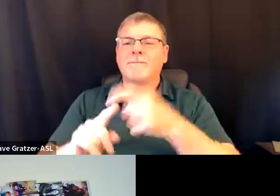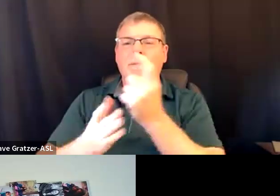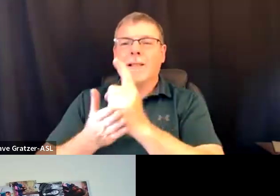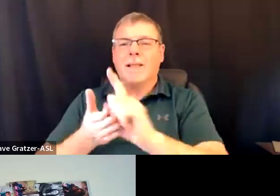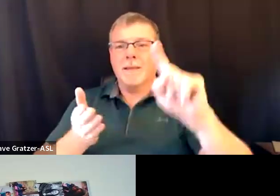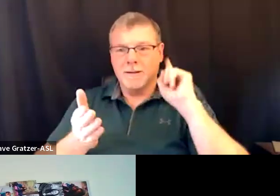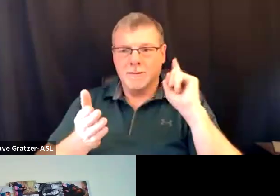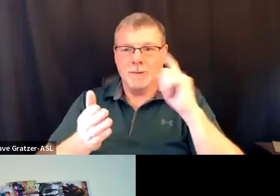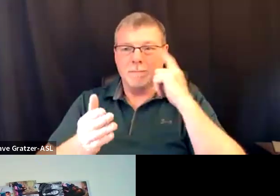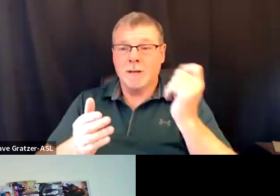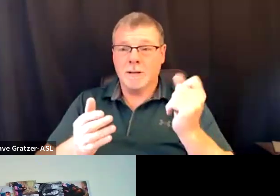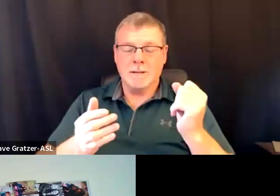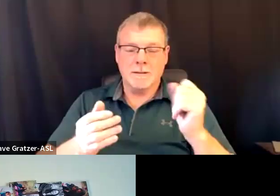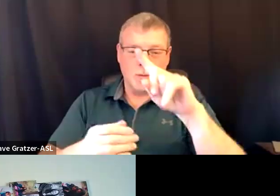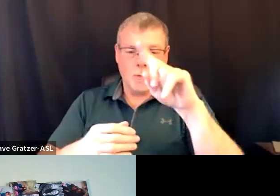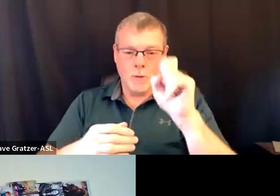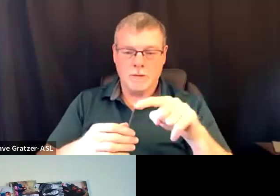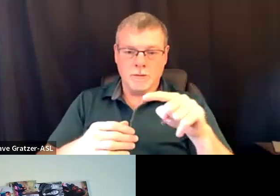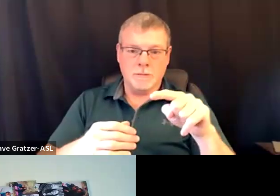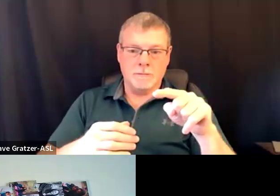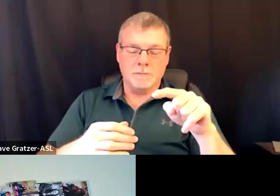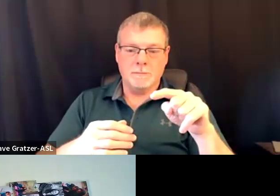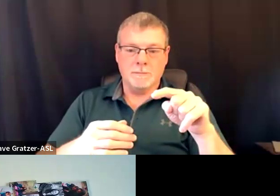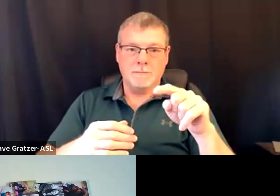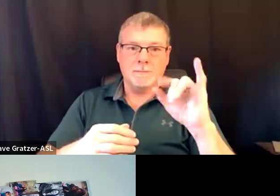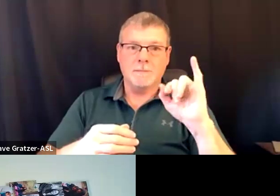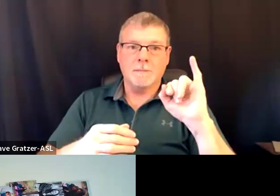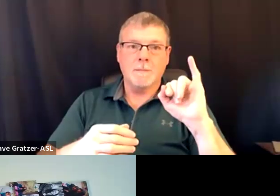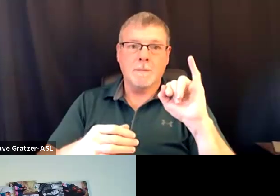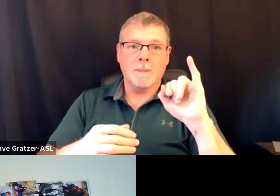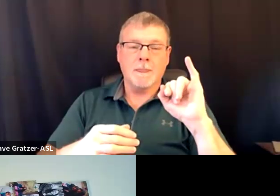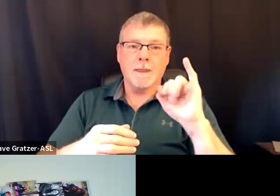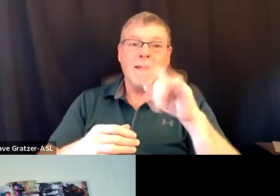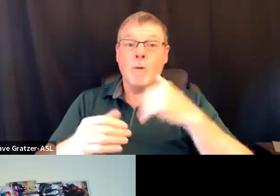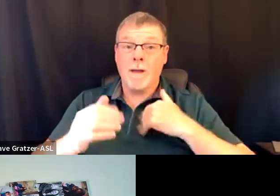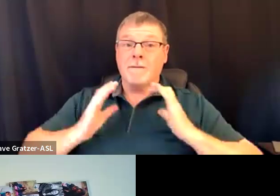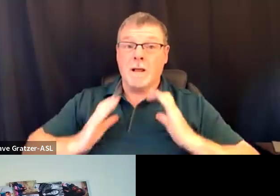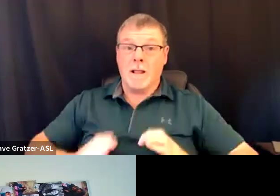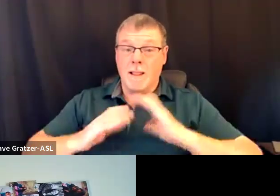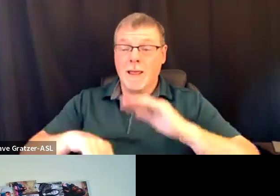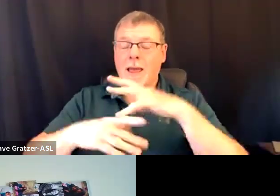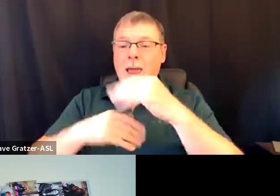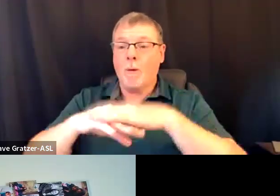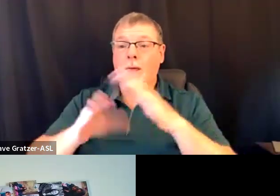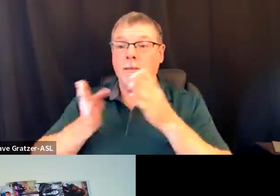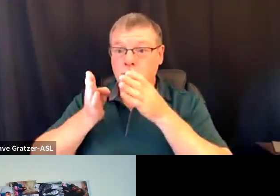because there was a question about if you have a PATH client enrolled in the street outreach project component